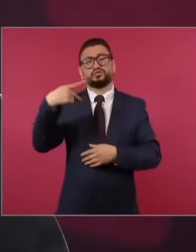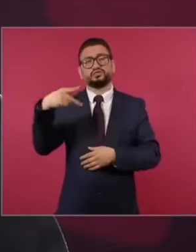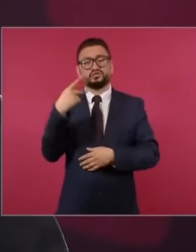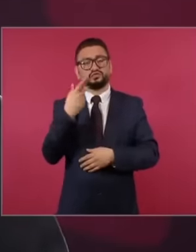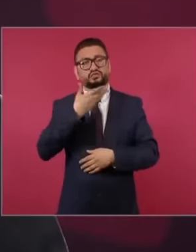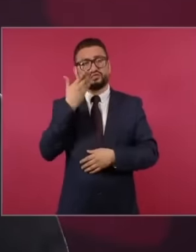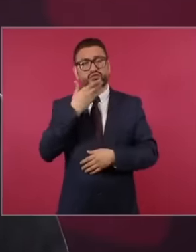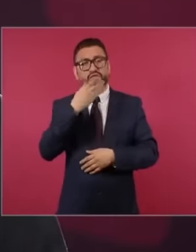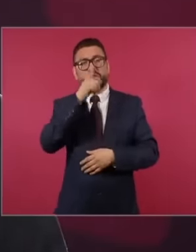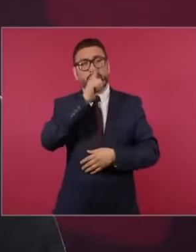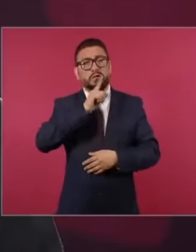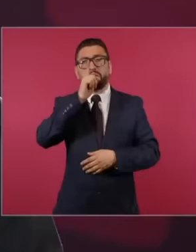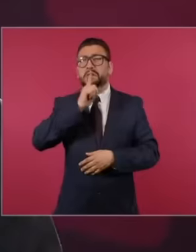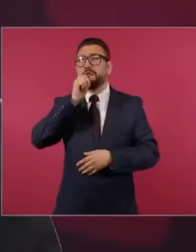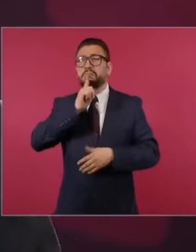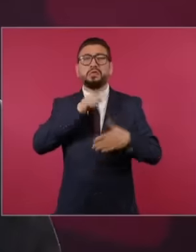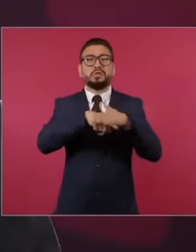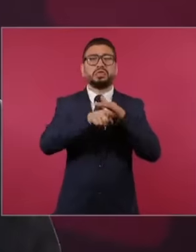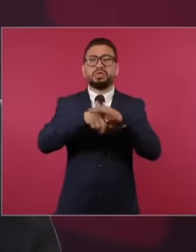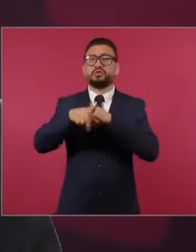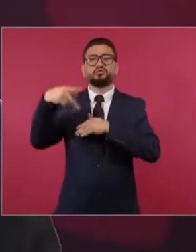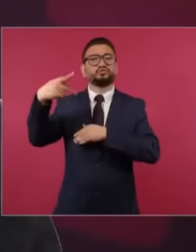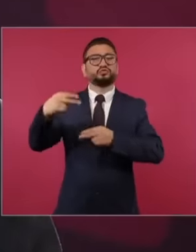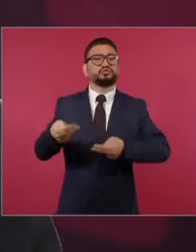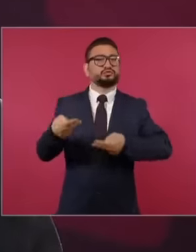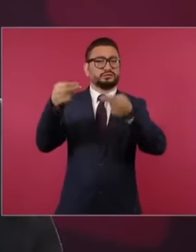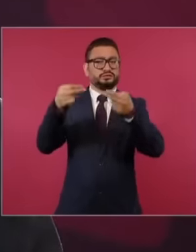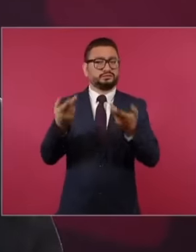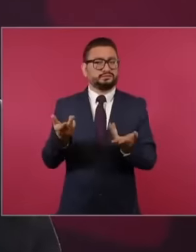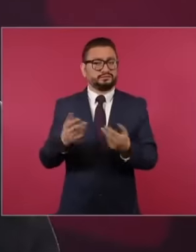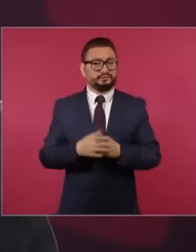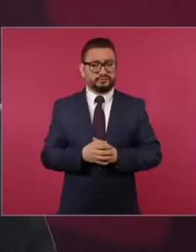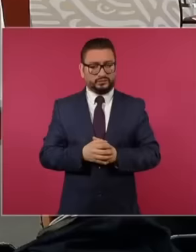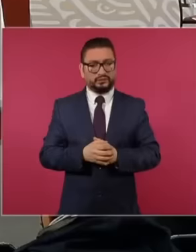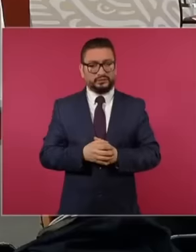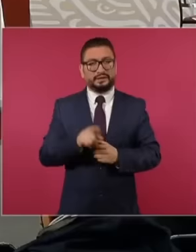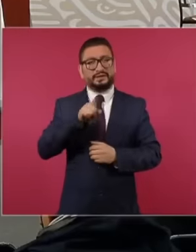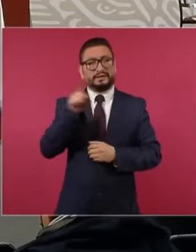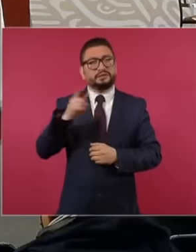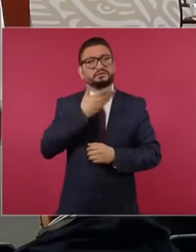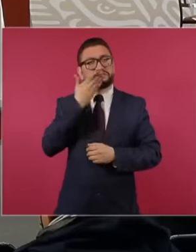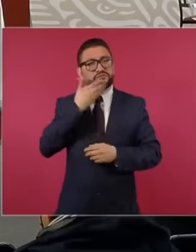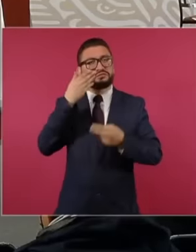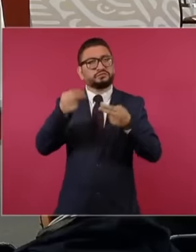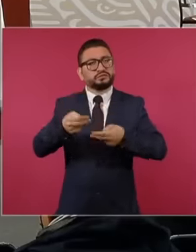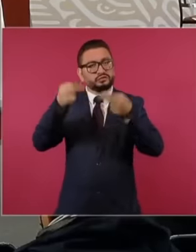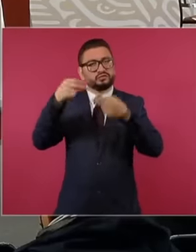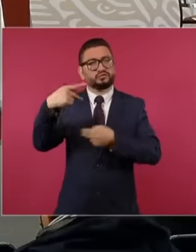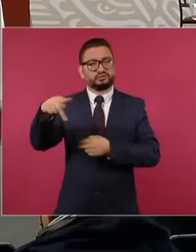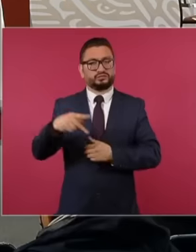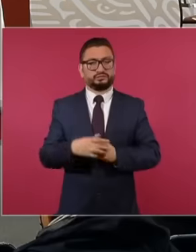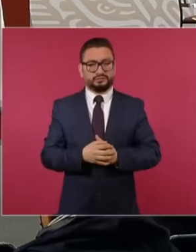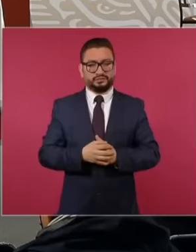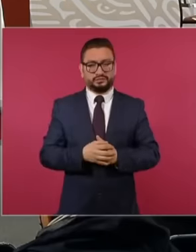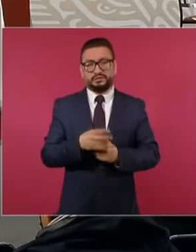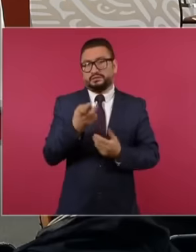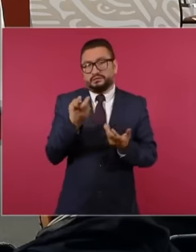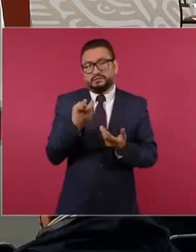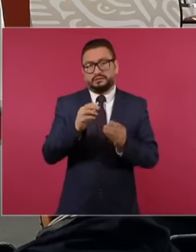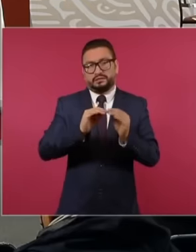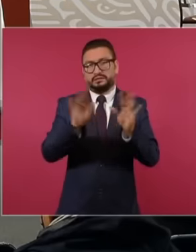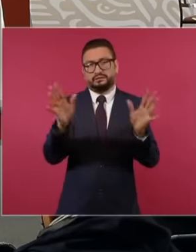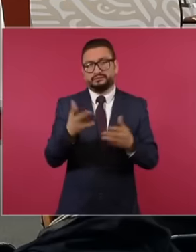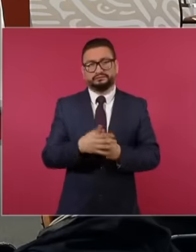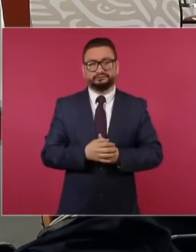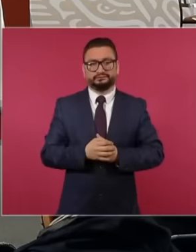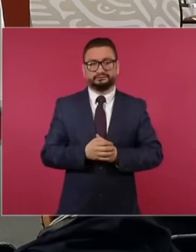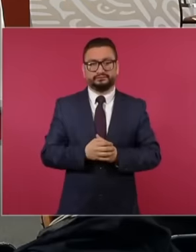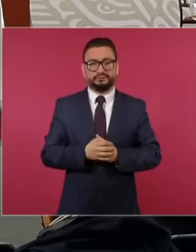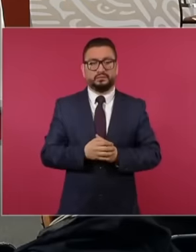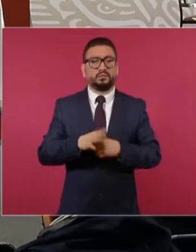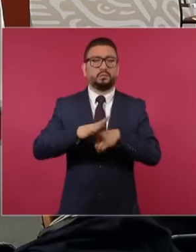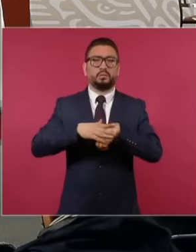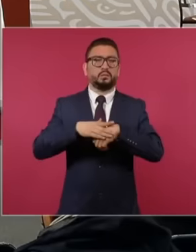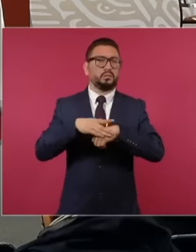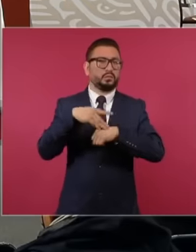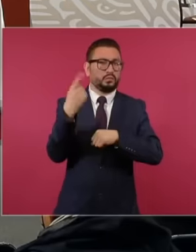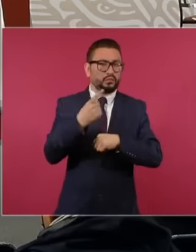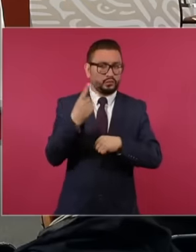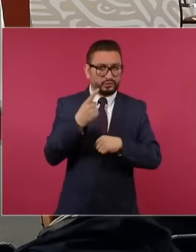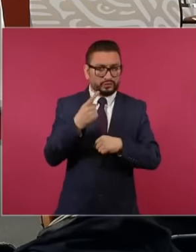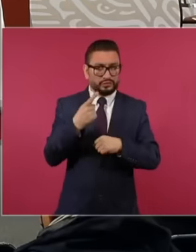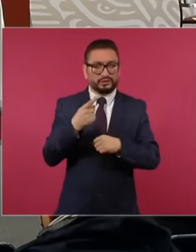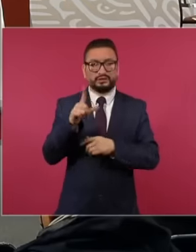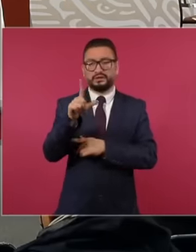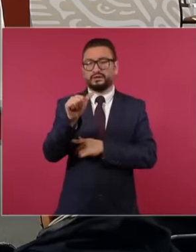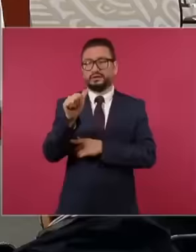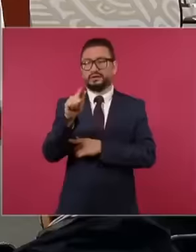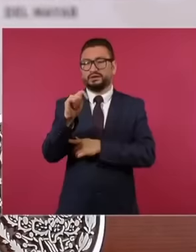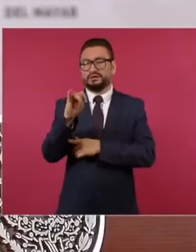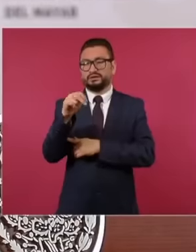a business of it they make it a business and this is the case because the Latino consortium